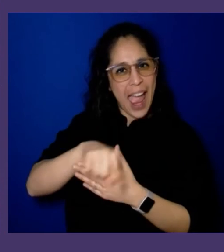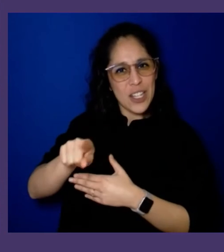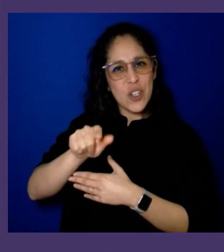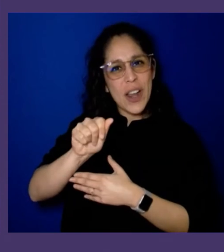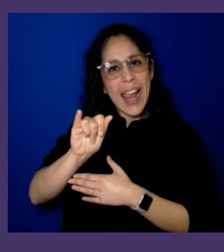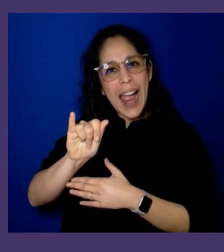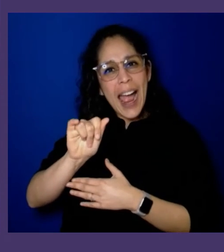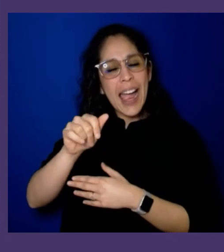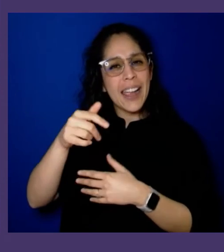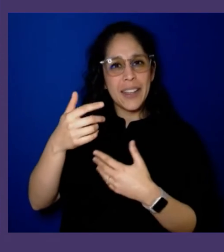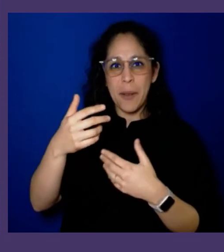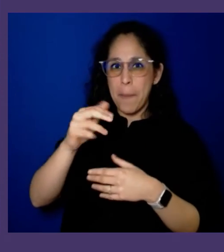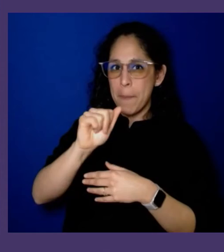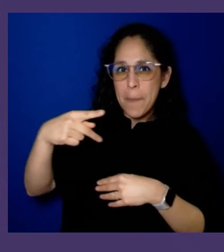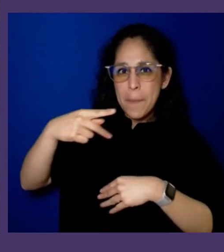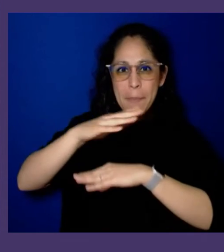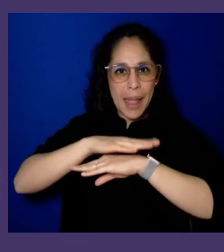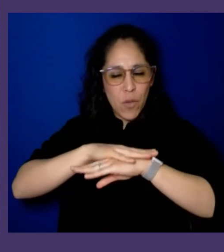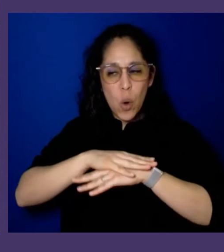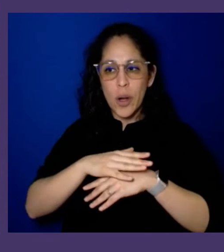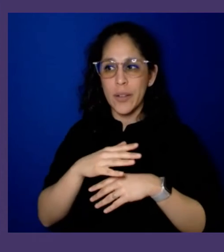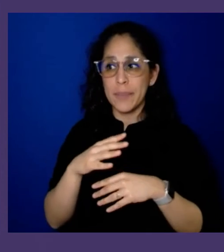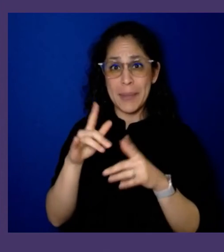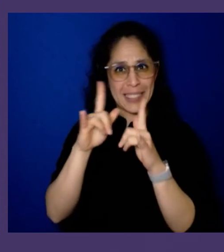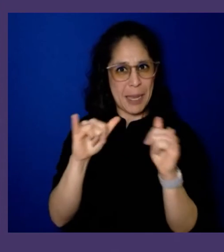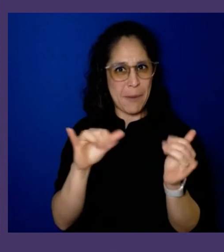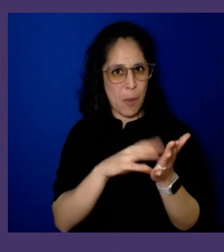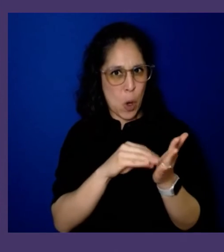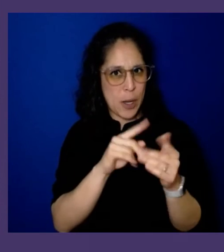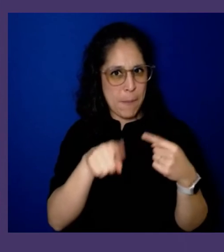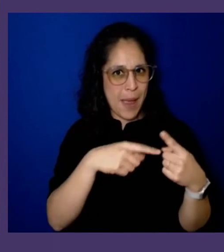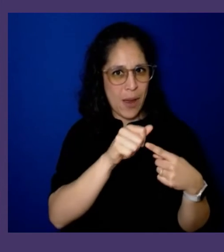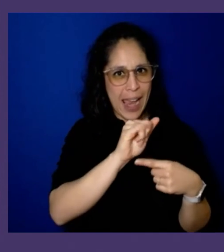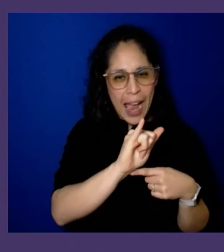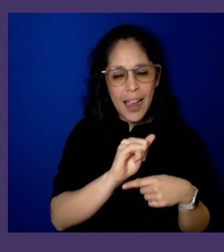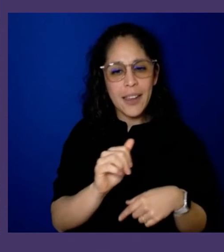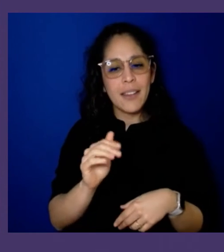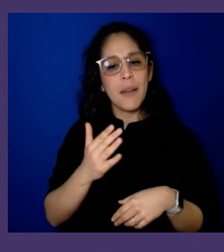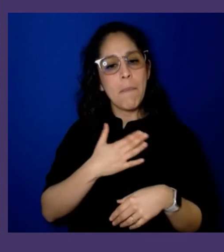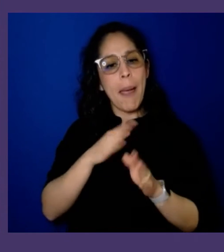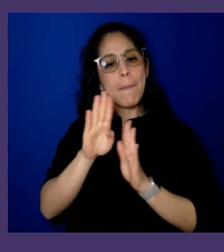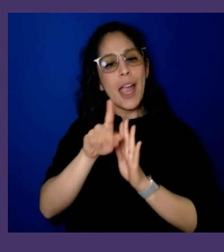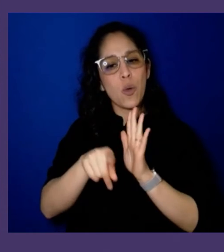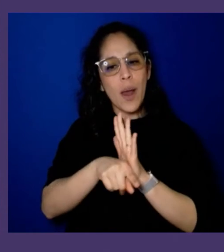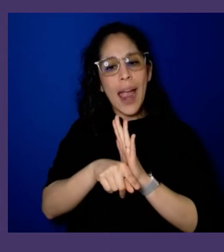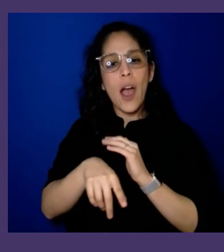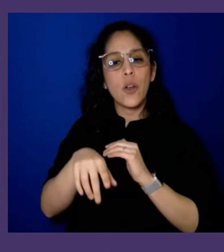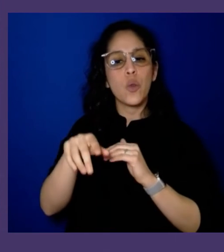I have a background in data science, machine learning, natural language processing, things like that,